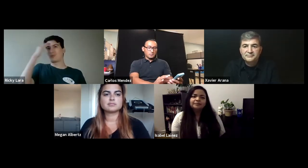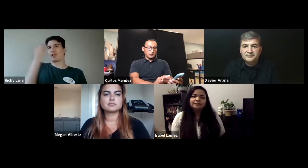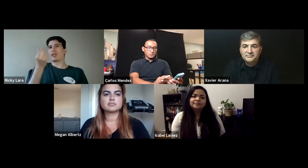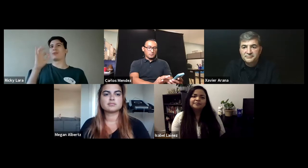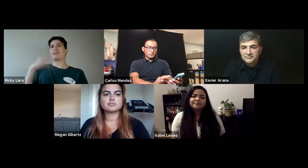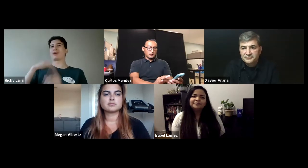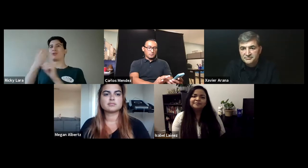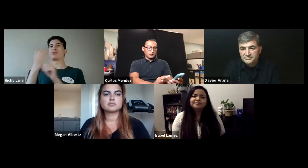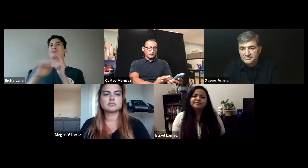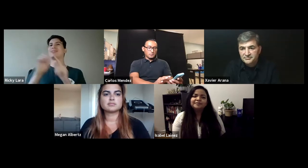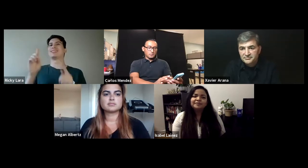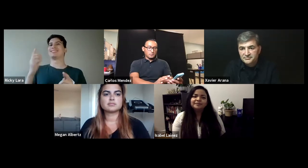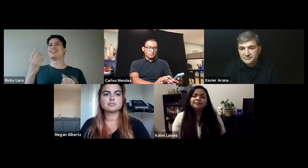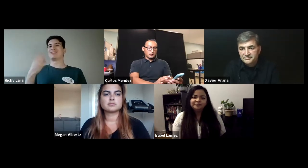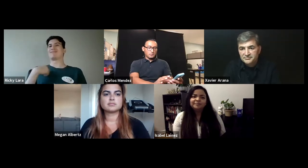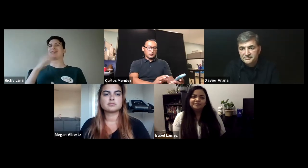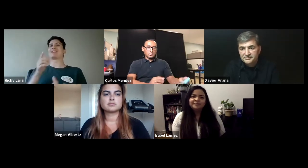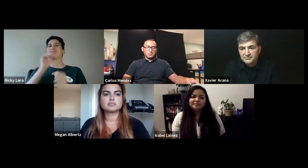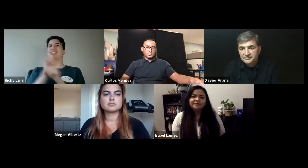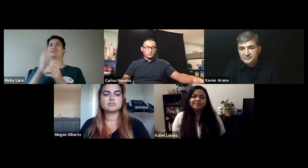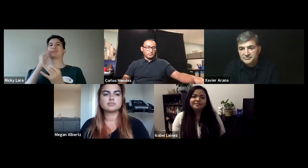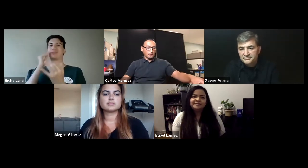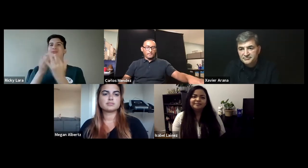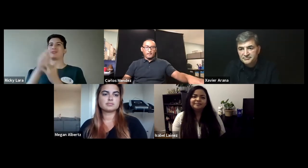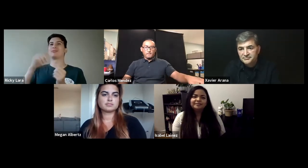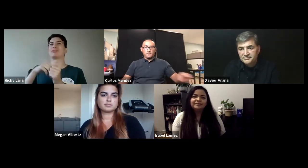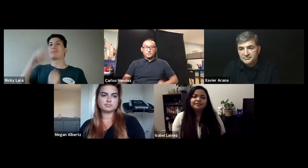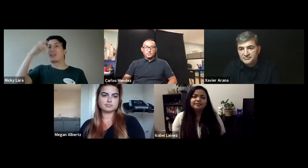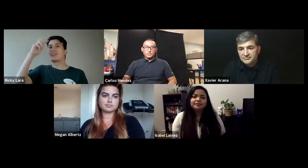Ricky: Definitely for me, yeah, thinking about my culture--